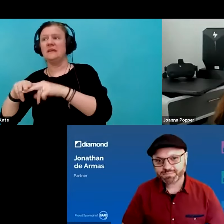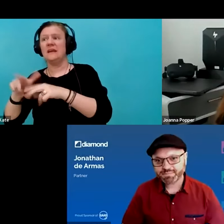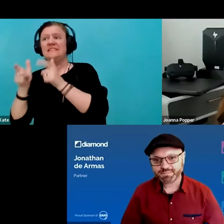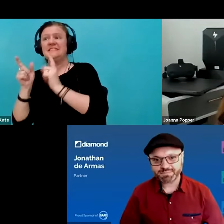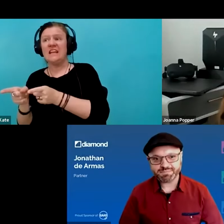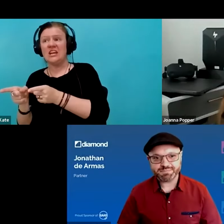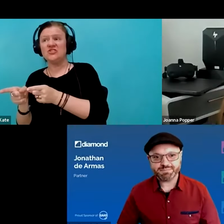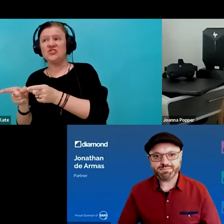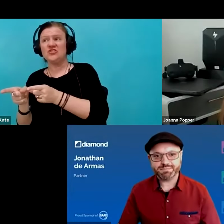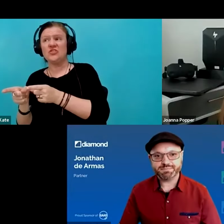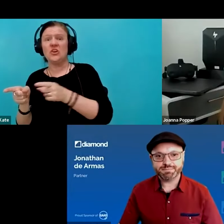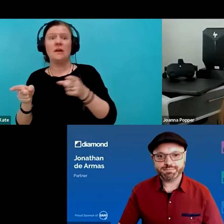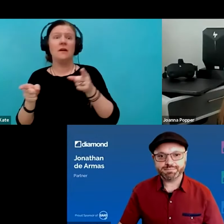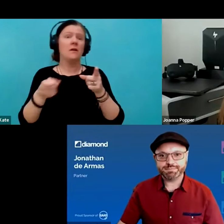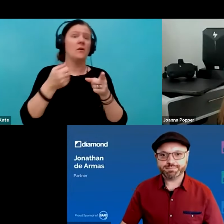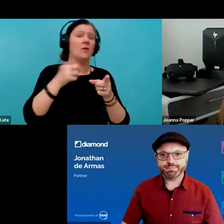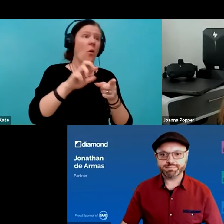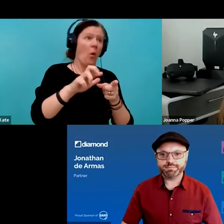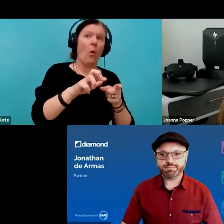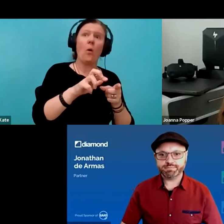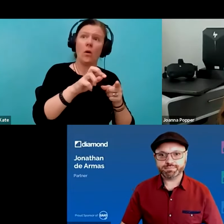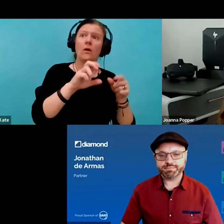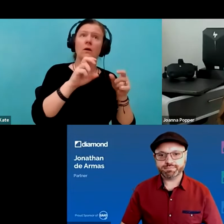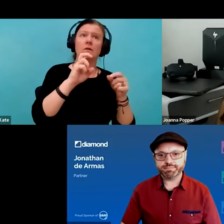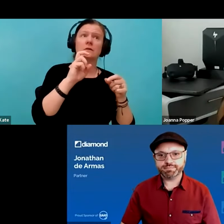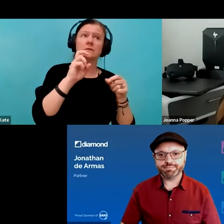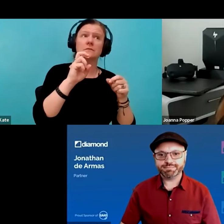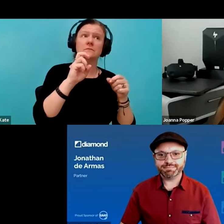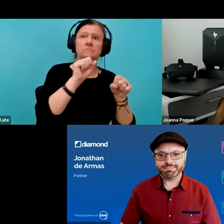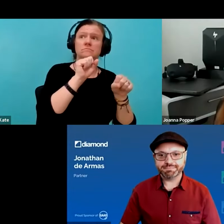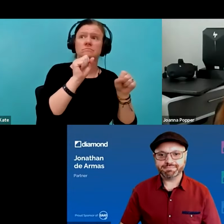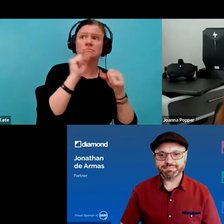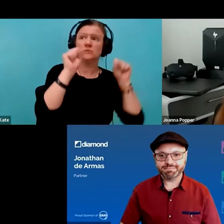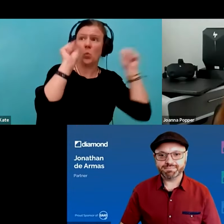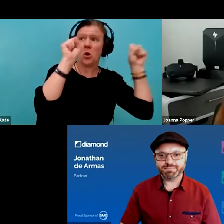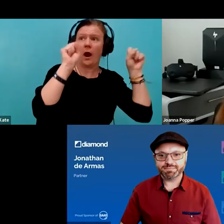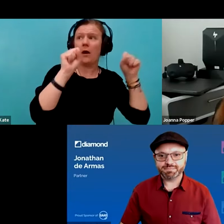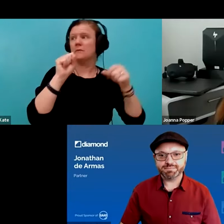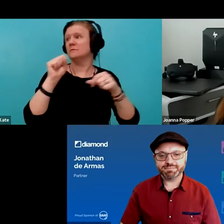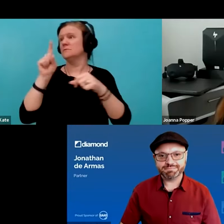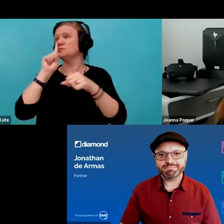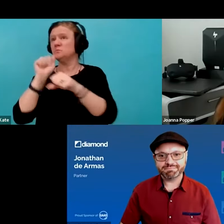Christina Heller: Still feel like you, you know, you can travel and move around, just as well as as somebody who's moving in there.